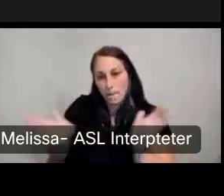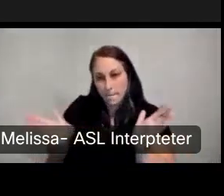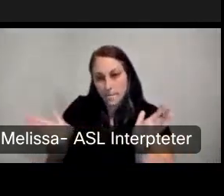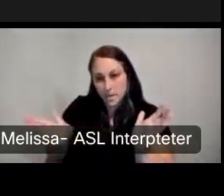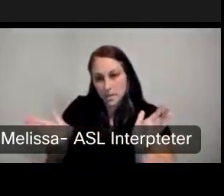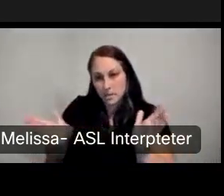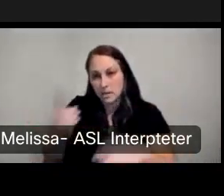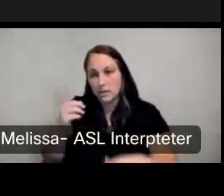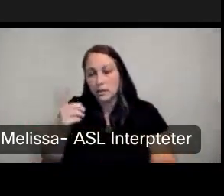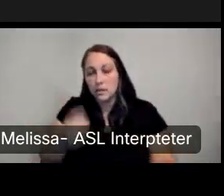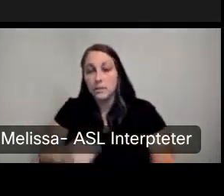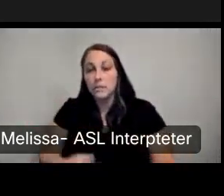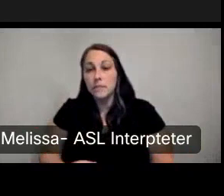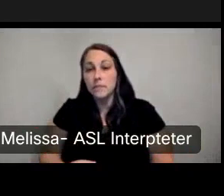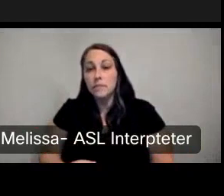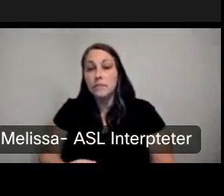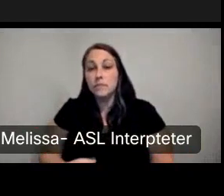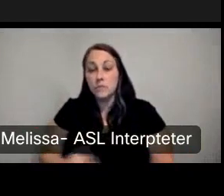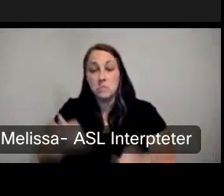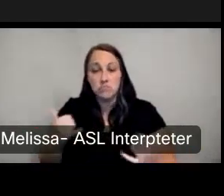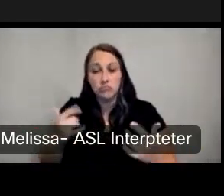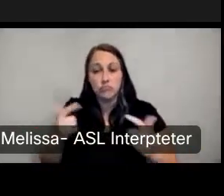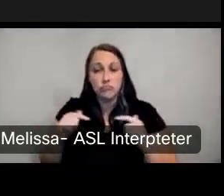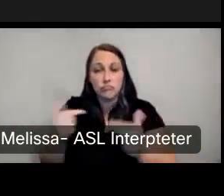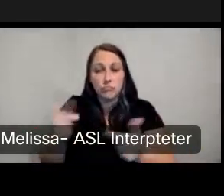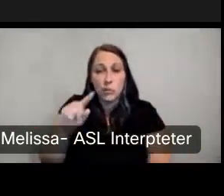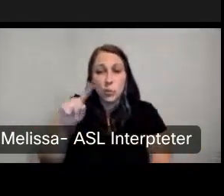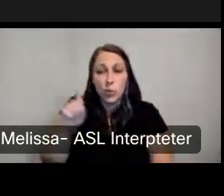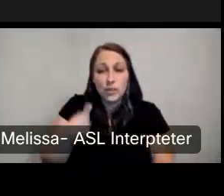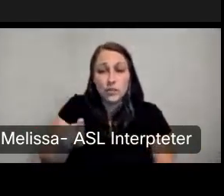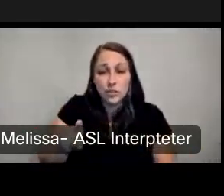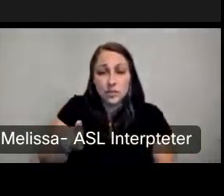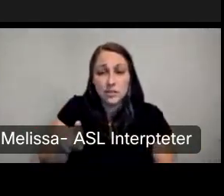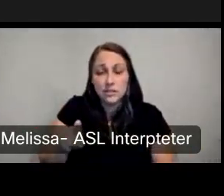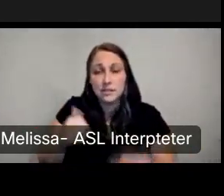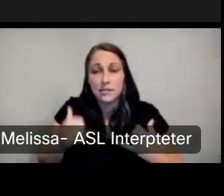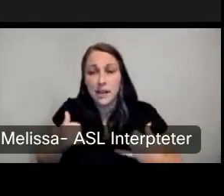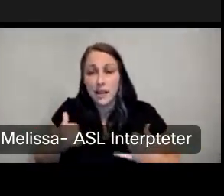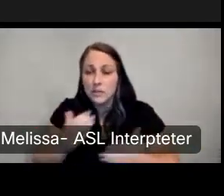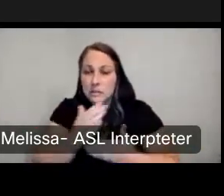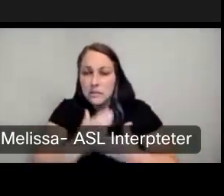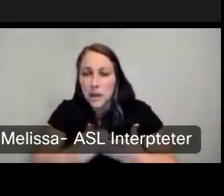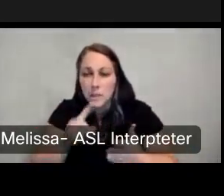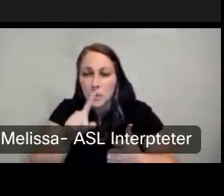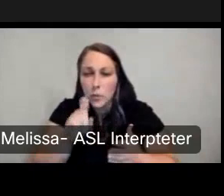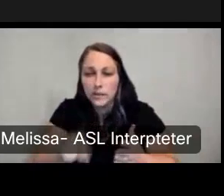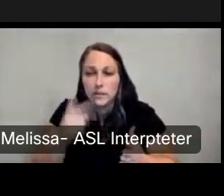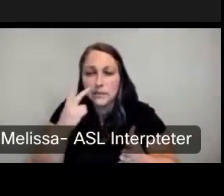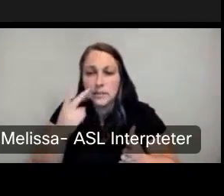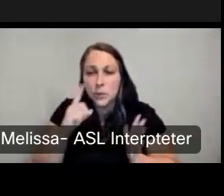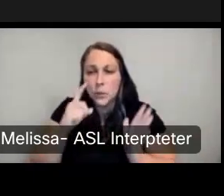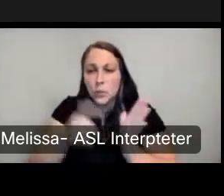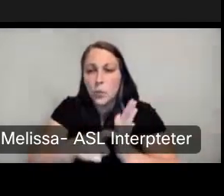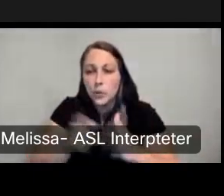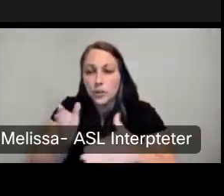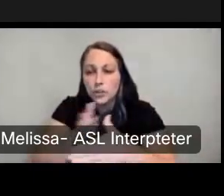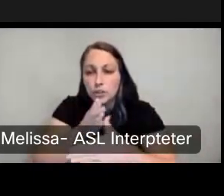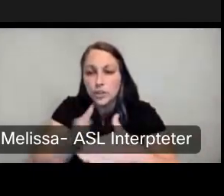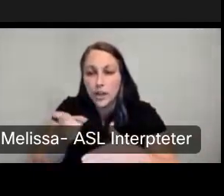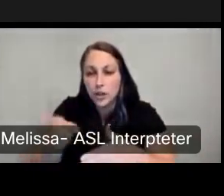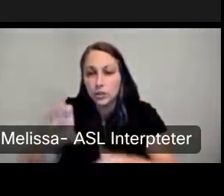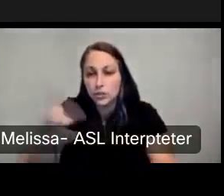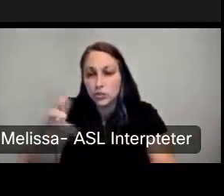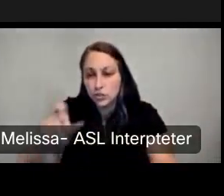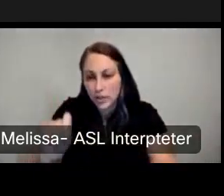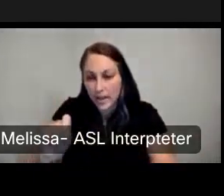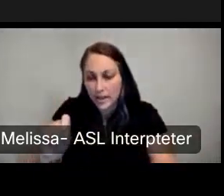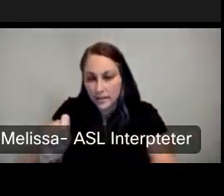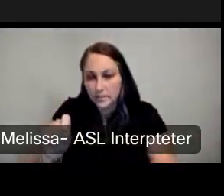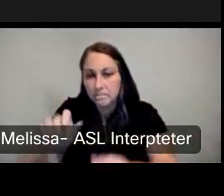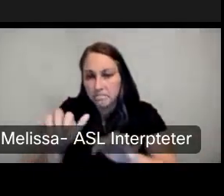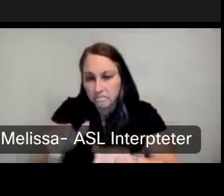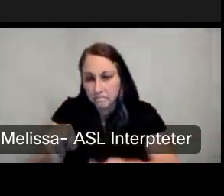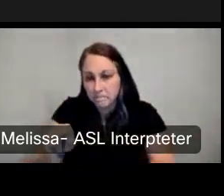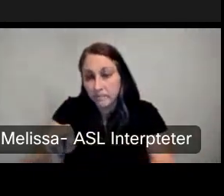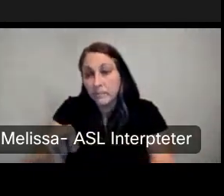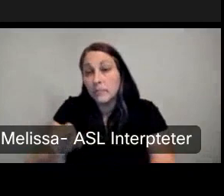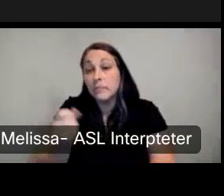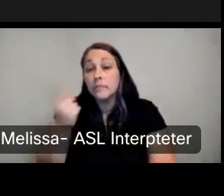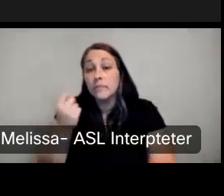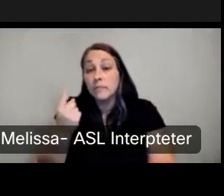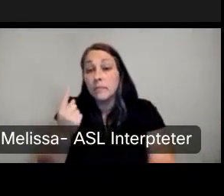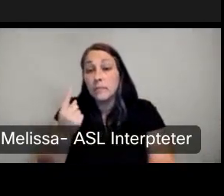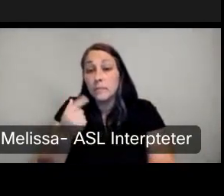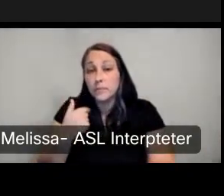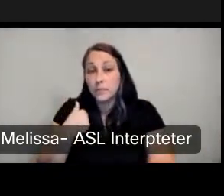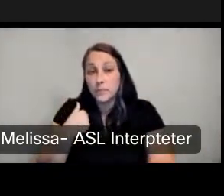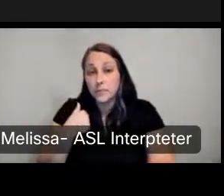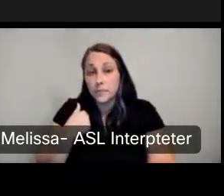questions at this time um see some questions that were uh share on the chat um we will likely um uh